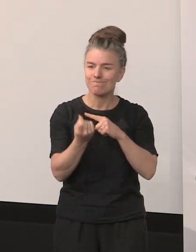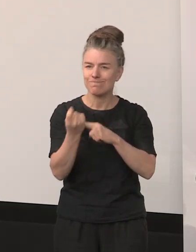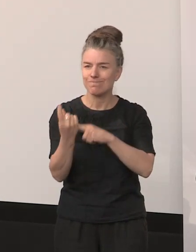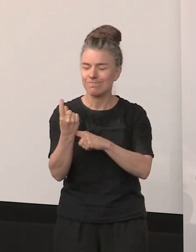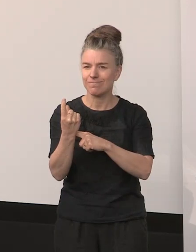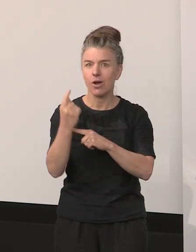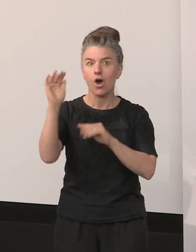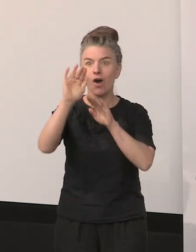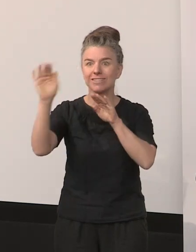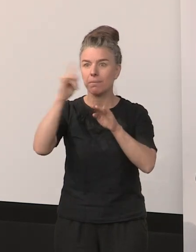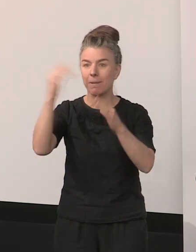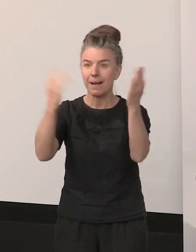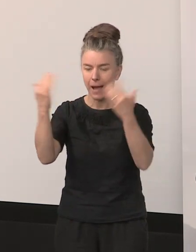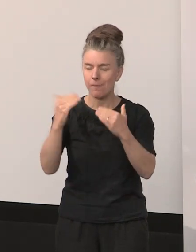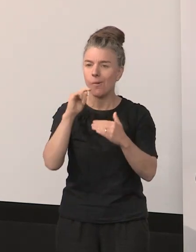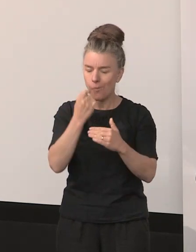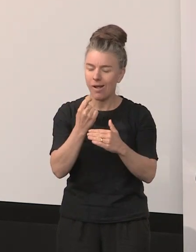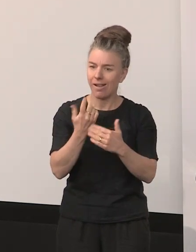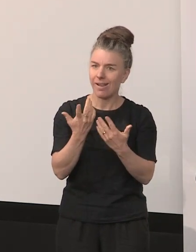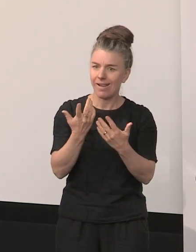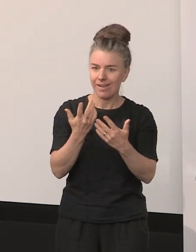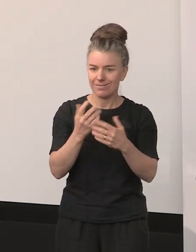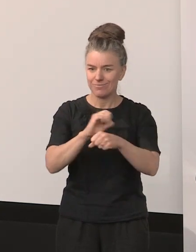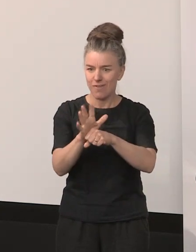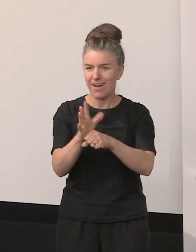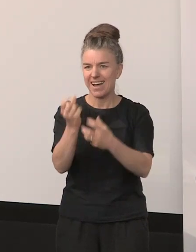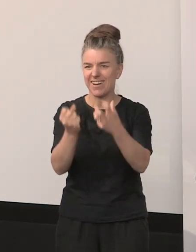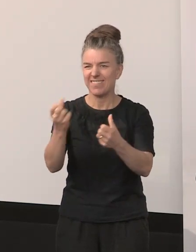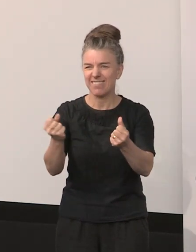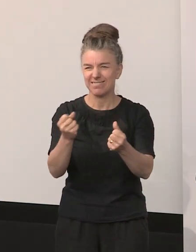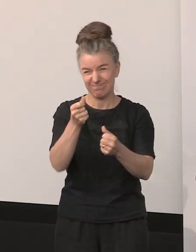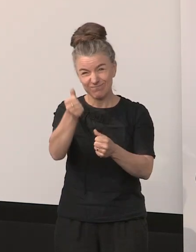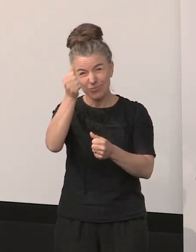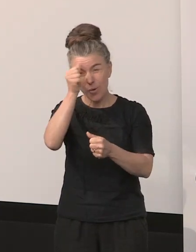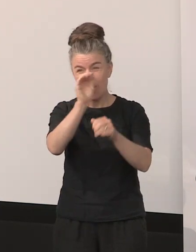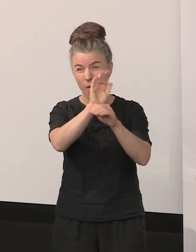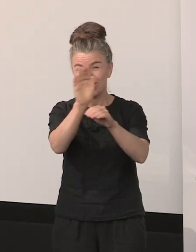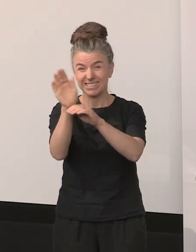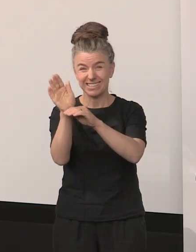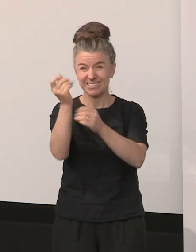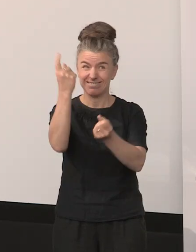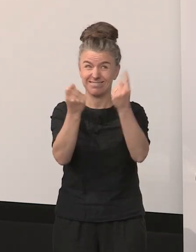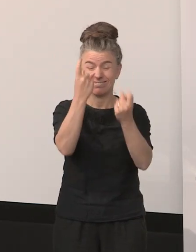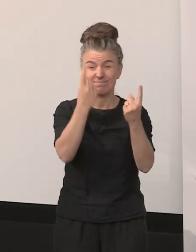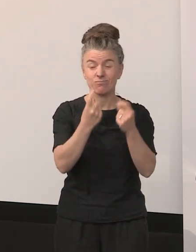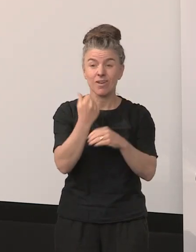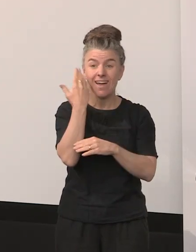case at the border. We will continue to get cases at the border. As you're aware, there